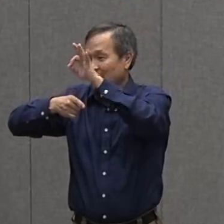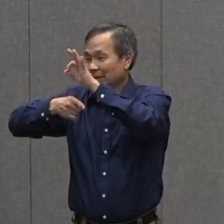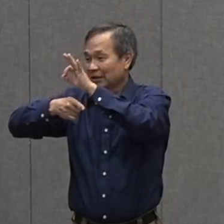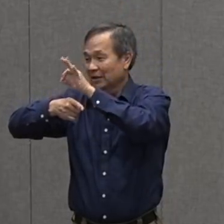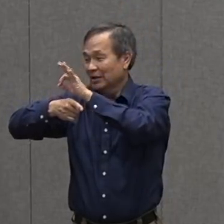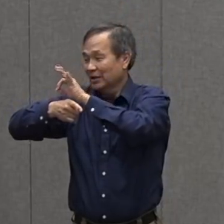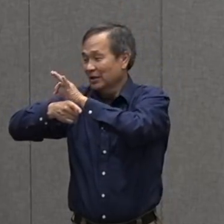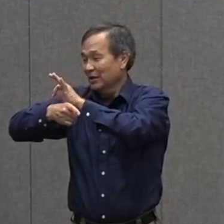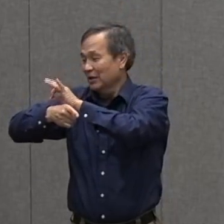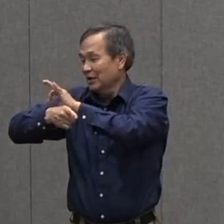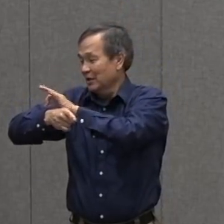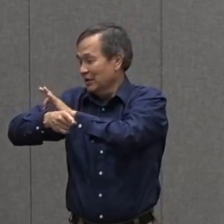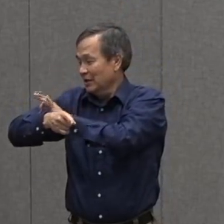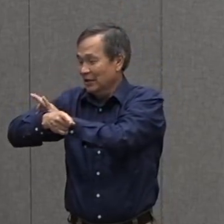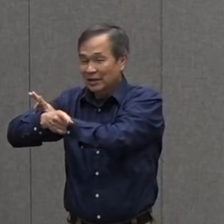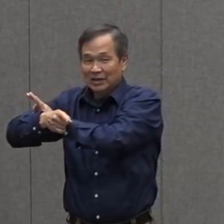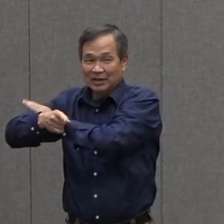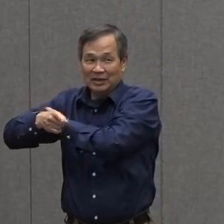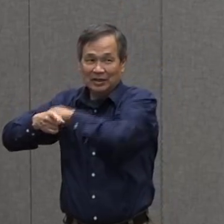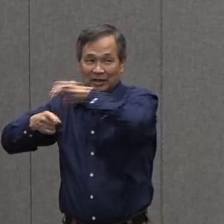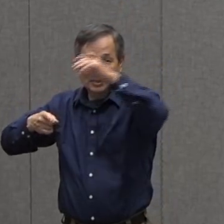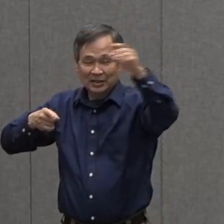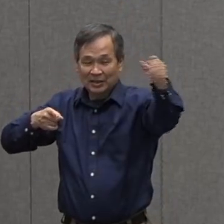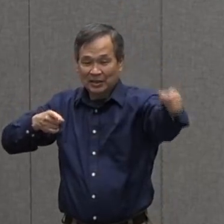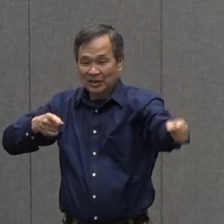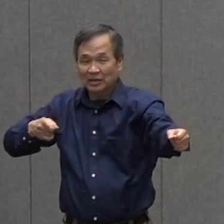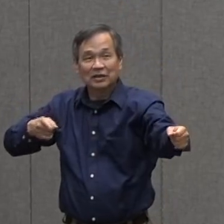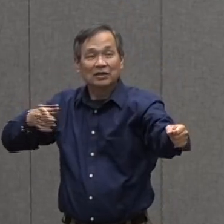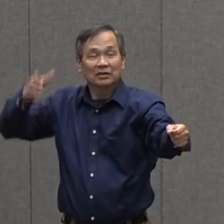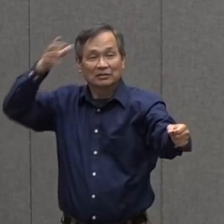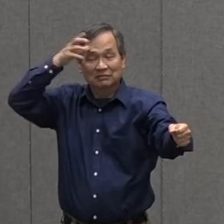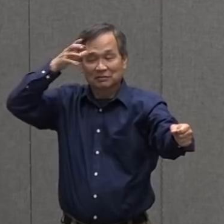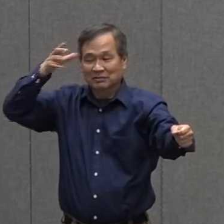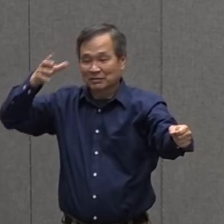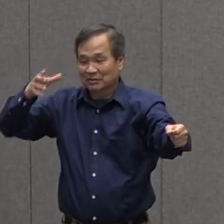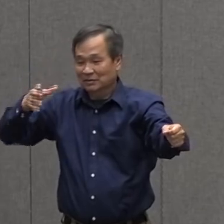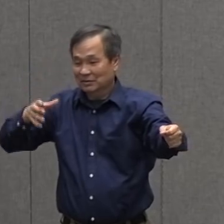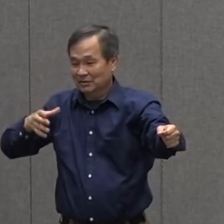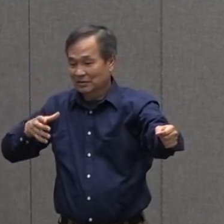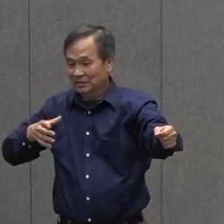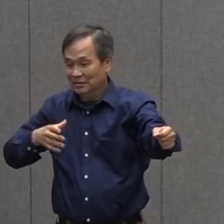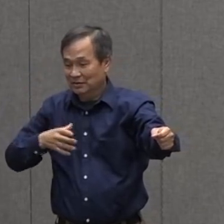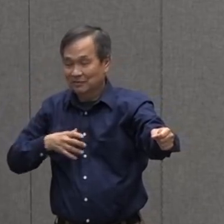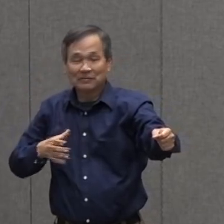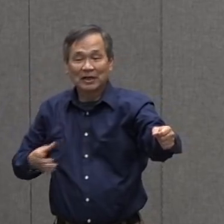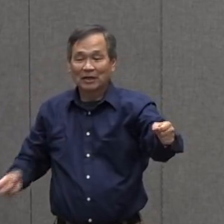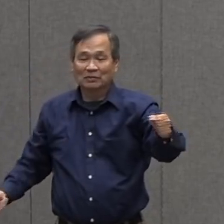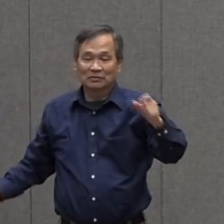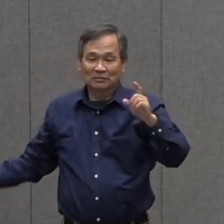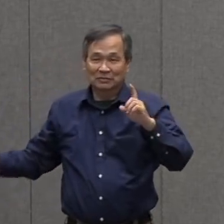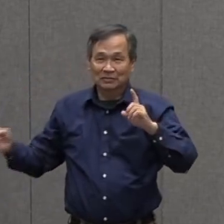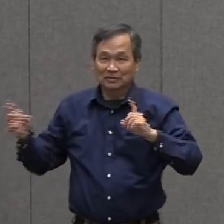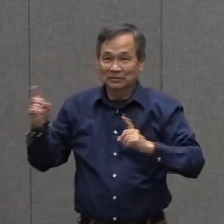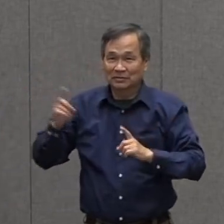"from the eagle who happened to drop a feather. "A feather that helped to change the weather."